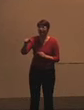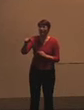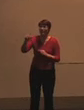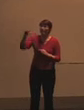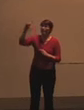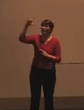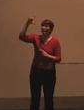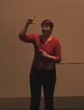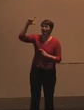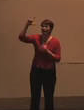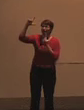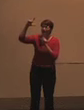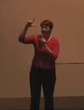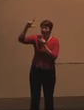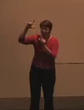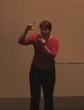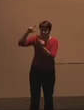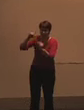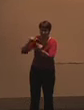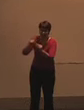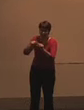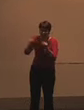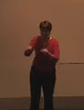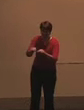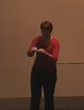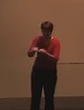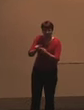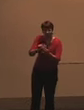So such sequences are also designed.